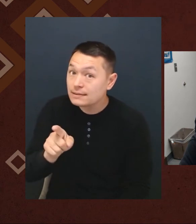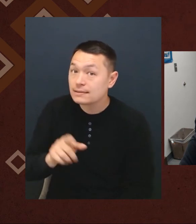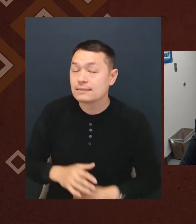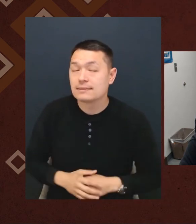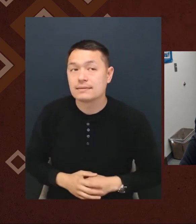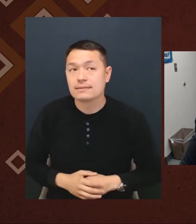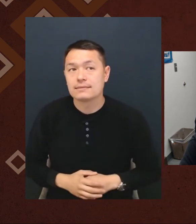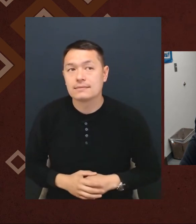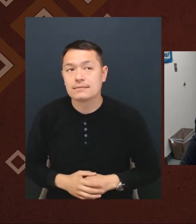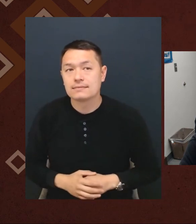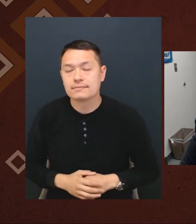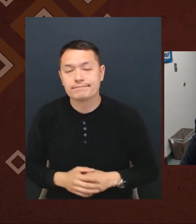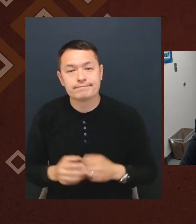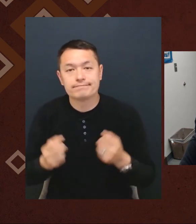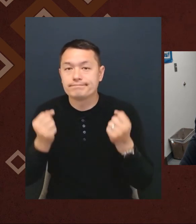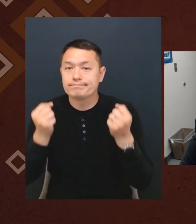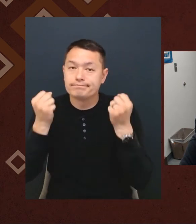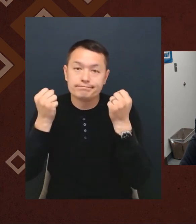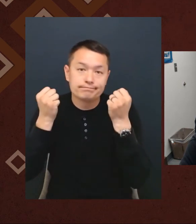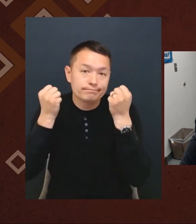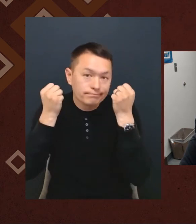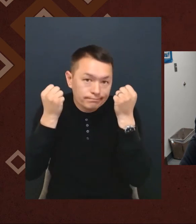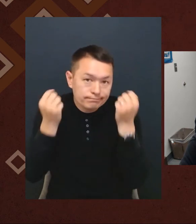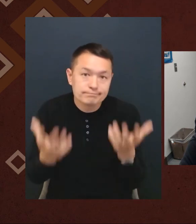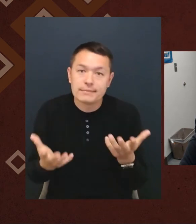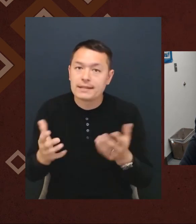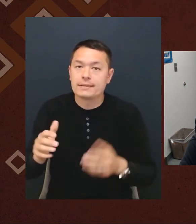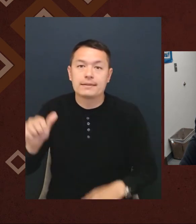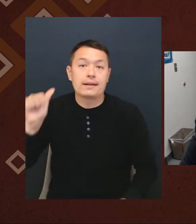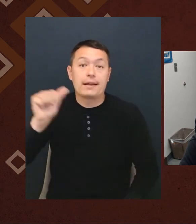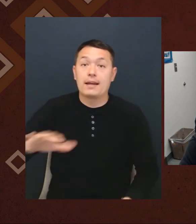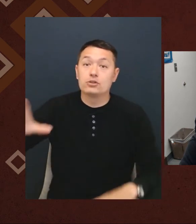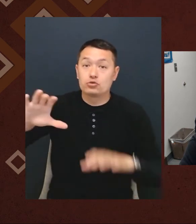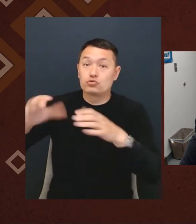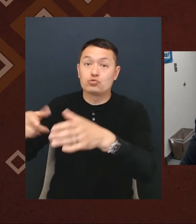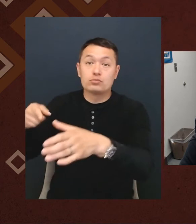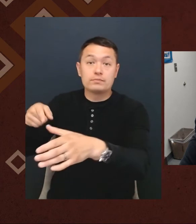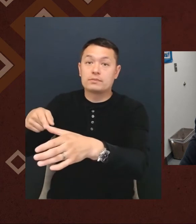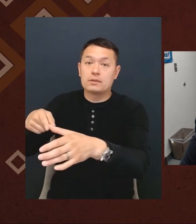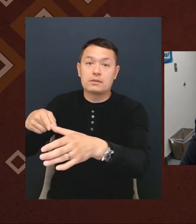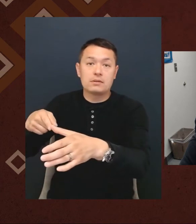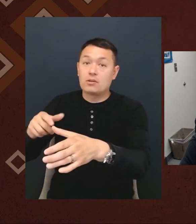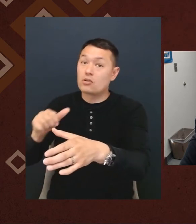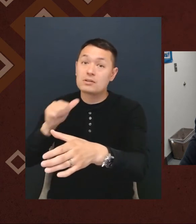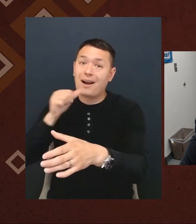there are many many of our Asian groups that aren't as successful or that that